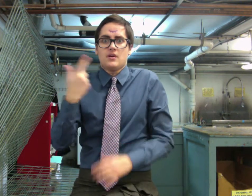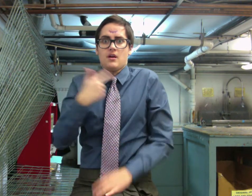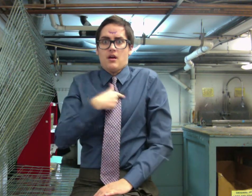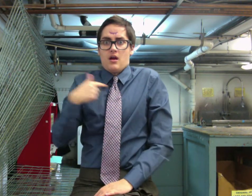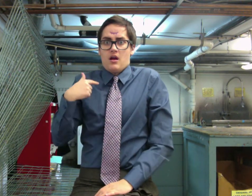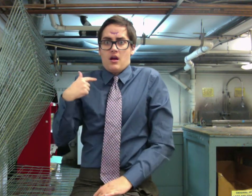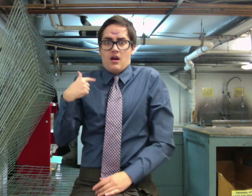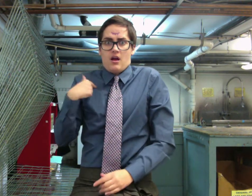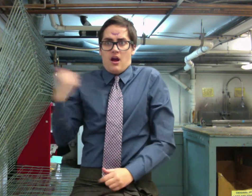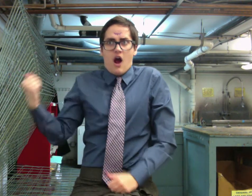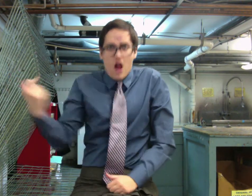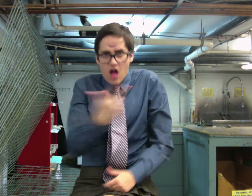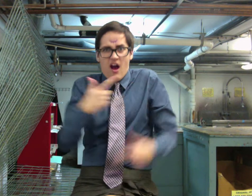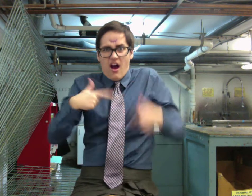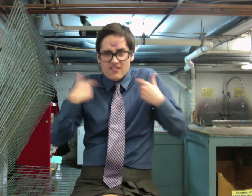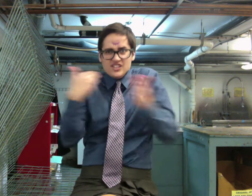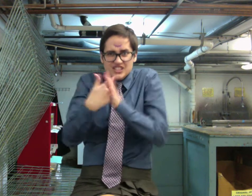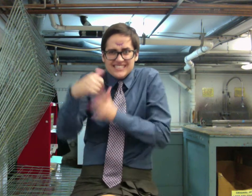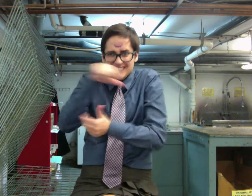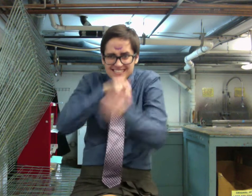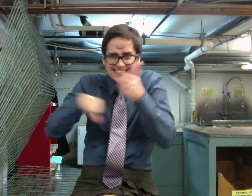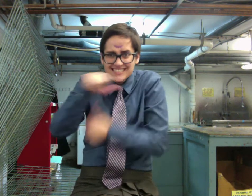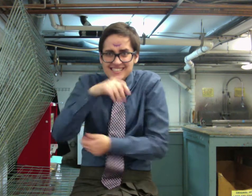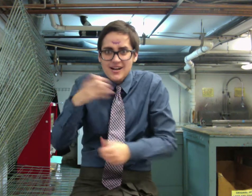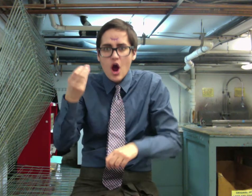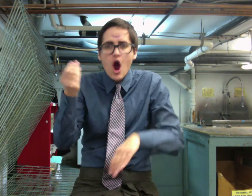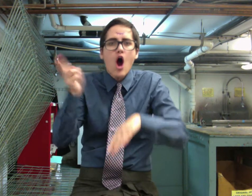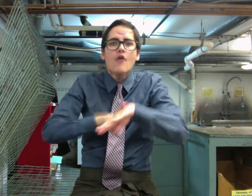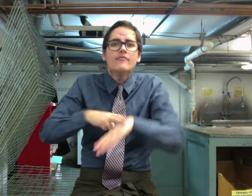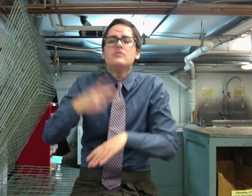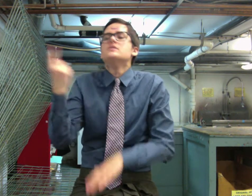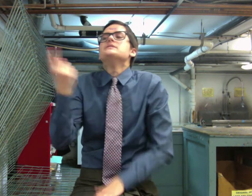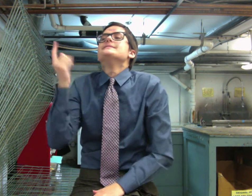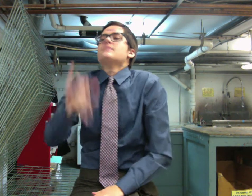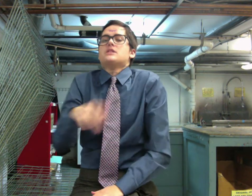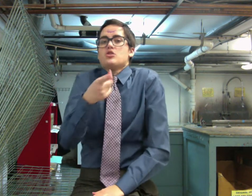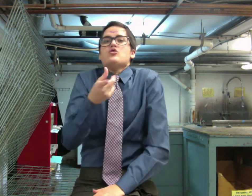people in close proximity to each other, and so there will be some things that you